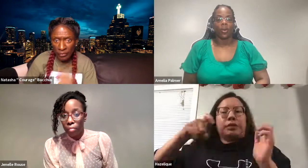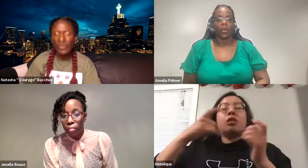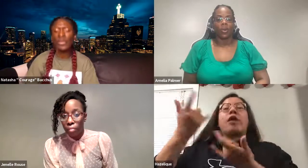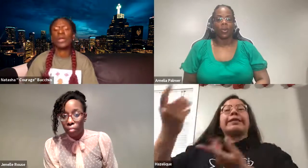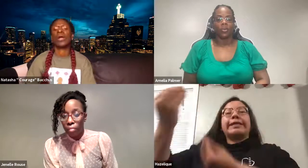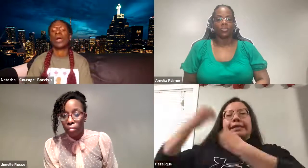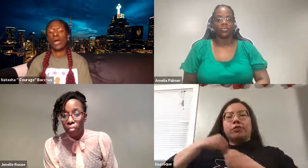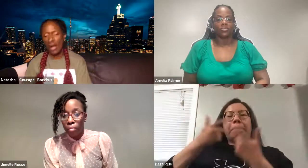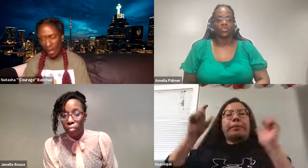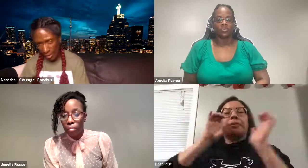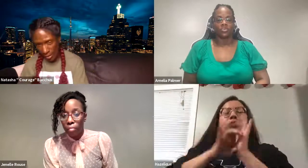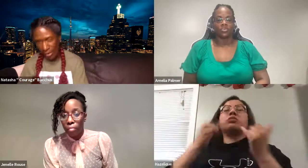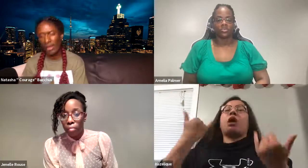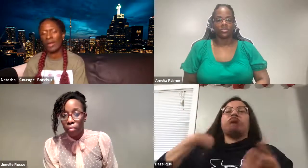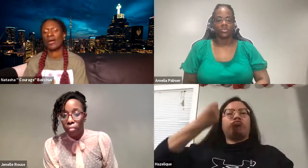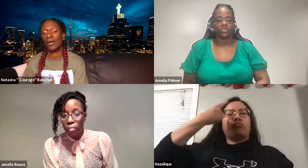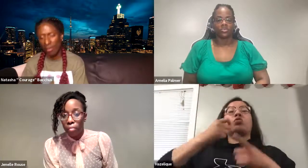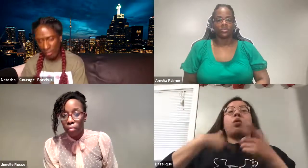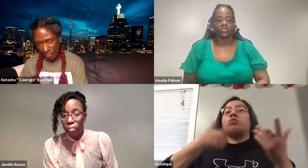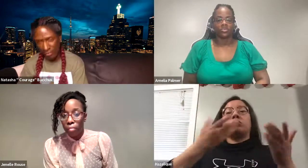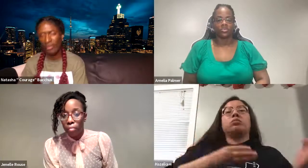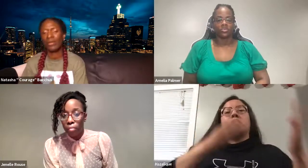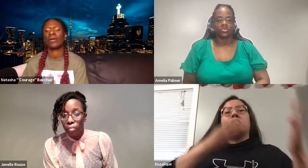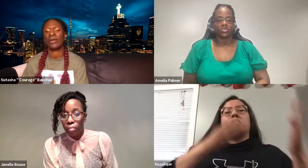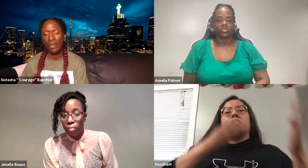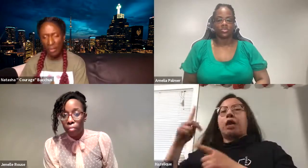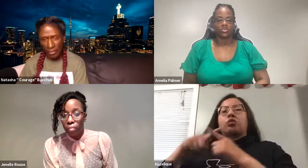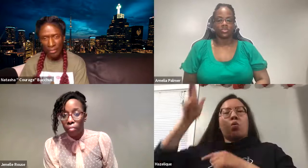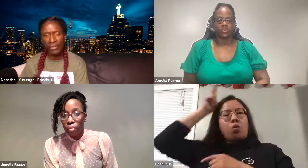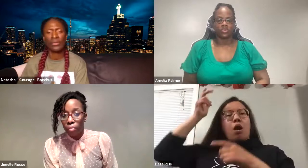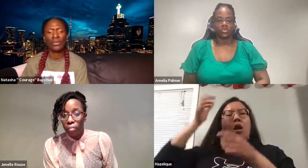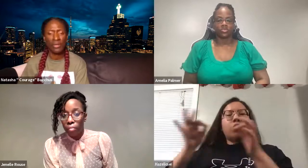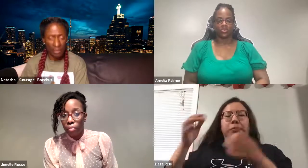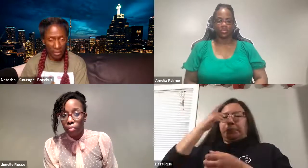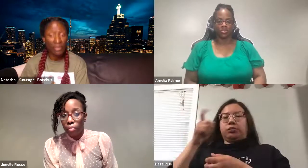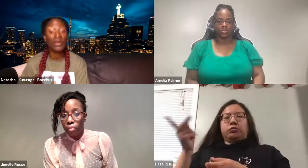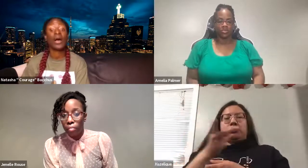and it gave me a better understanding ofthe bigger picture of where i am in this in this world and